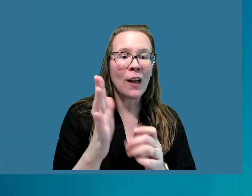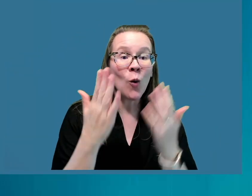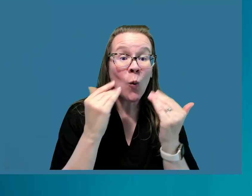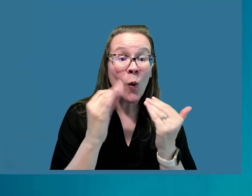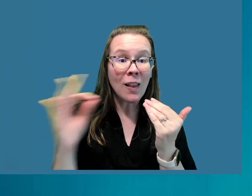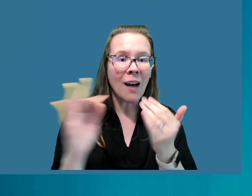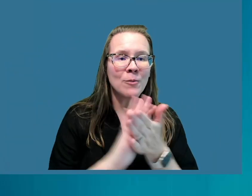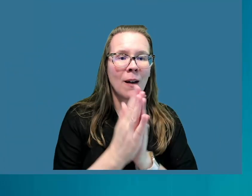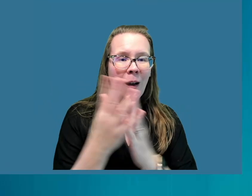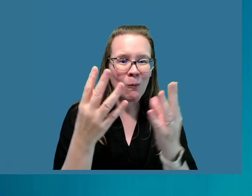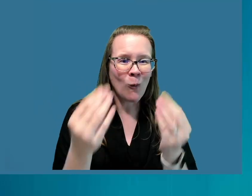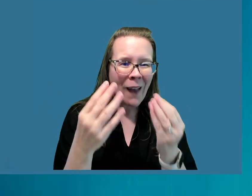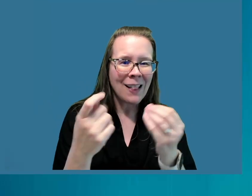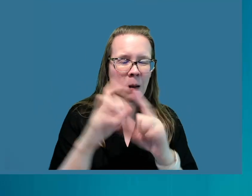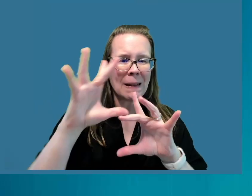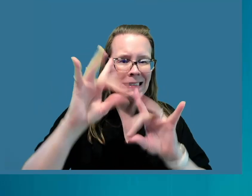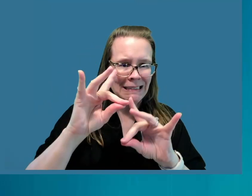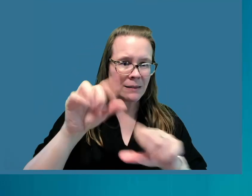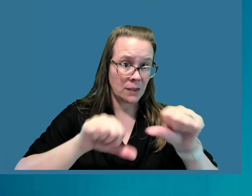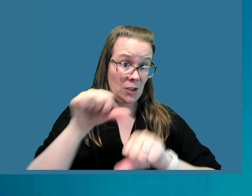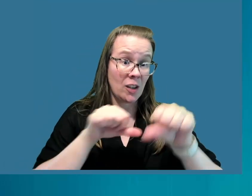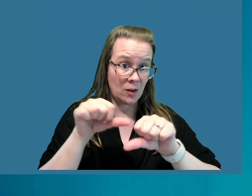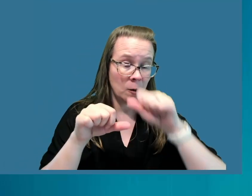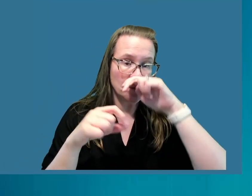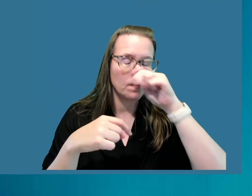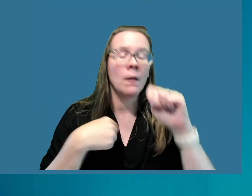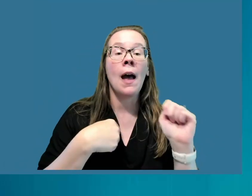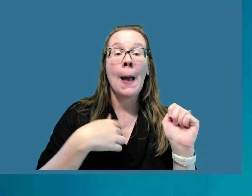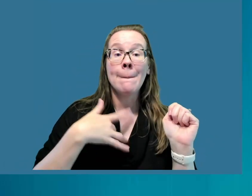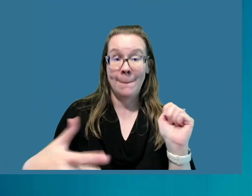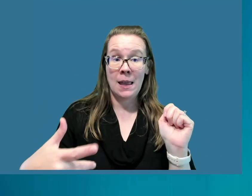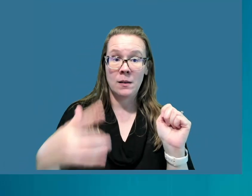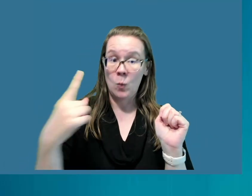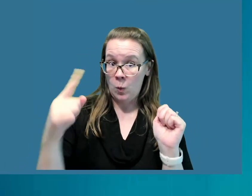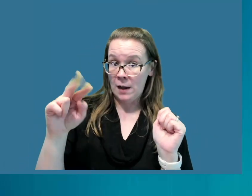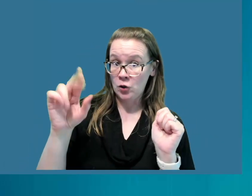the back I have, um, stacked cookies on a baking tray. And you can stack them,